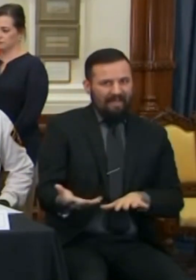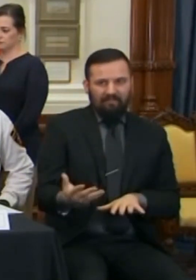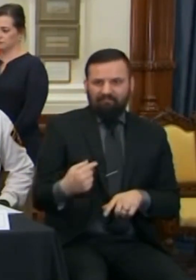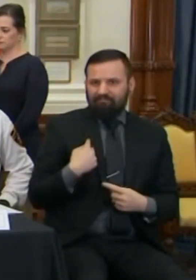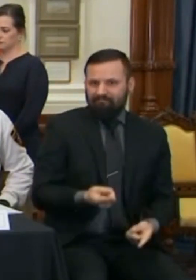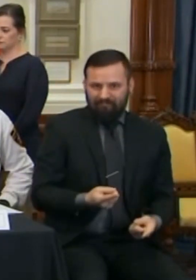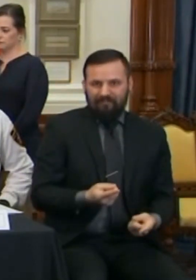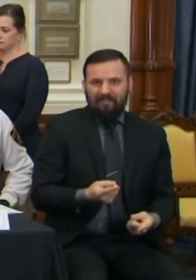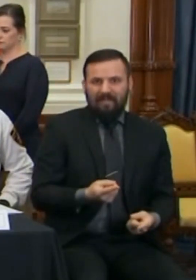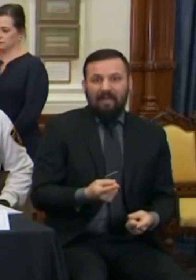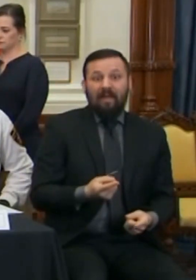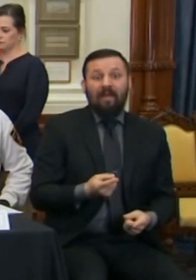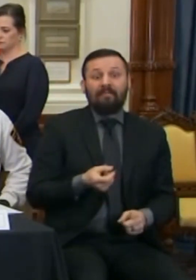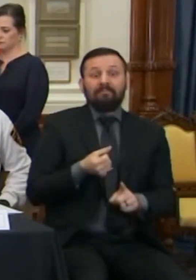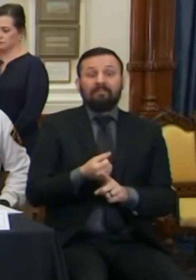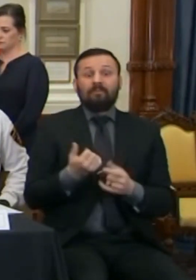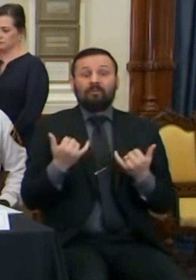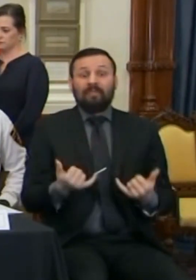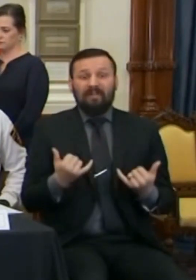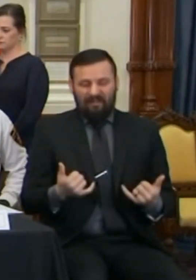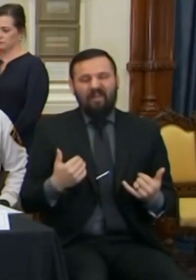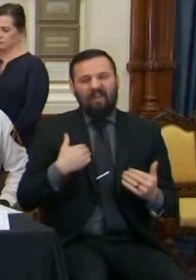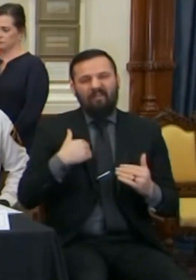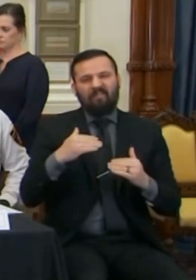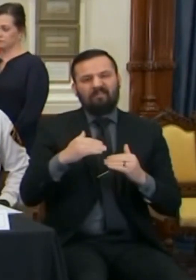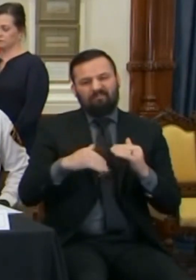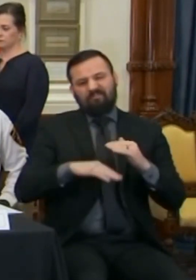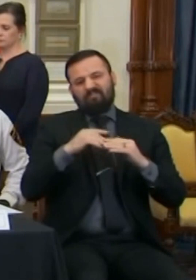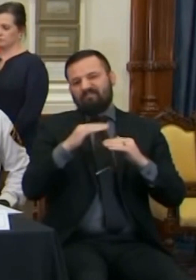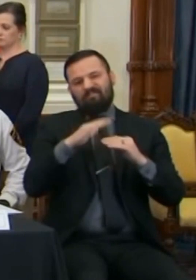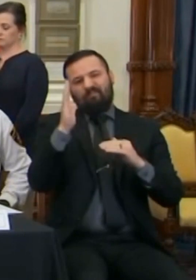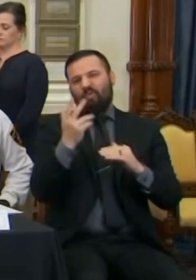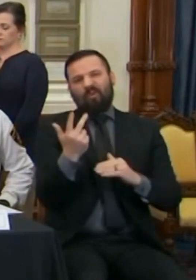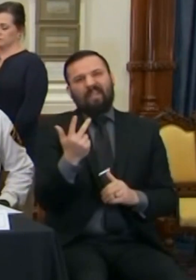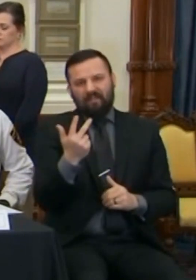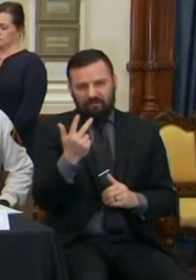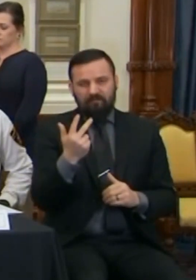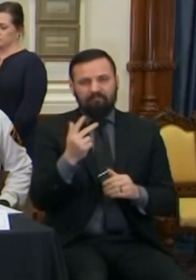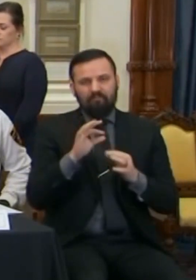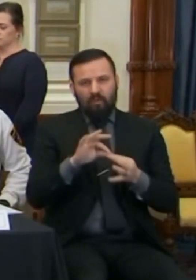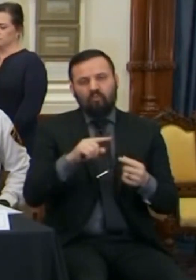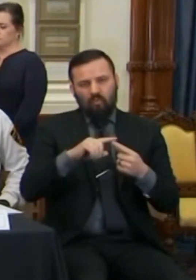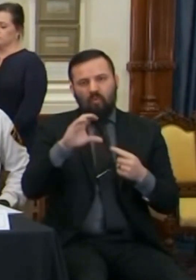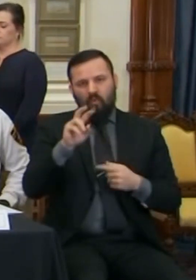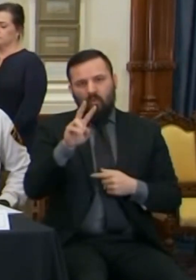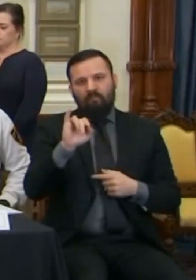of Texas as of today there are at least three deaths related to Cove at 19 when